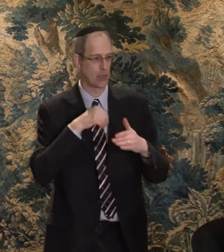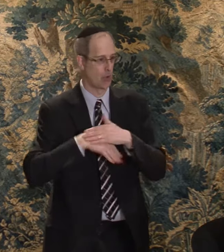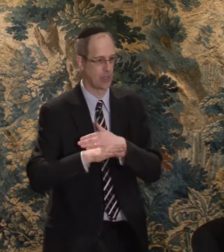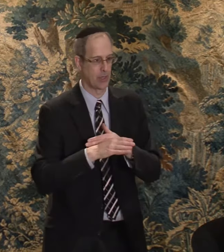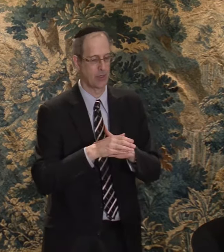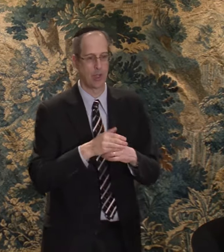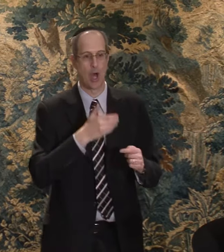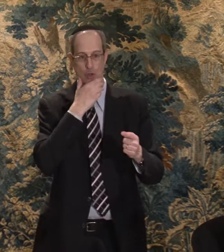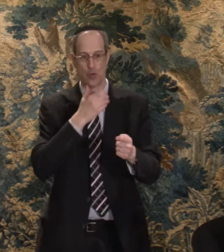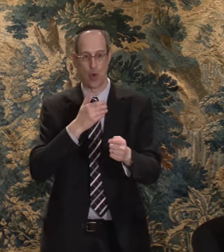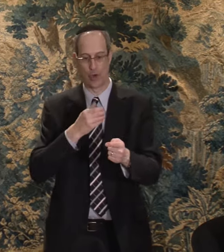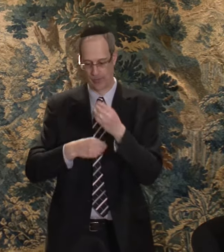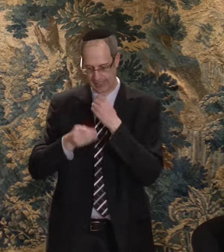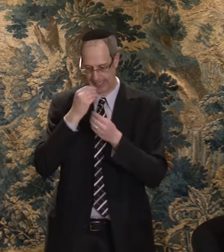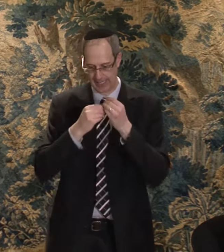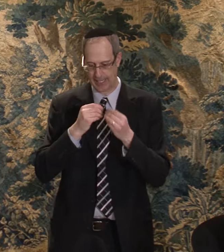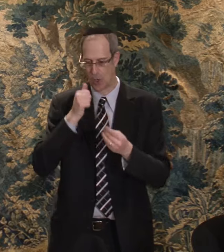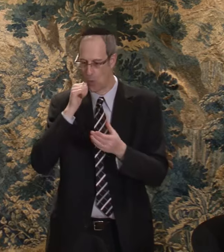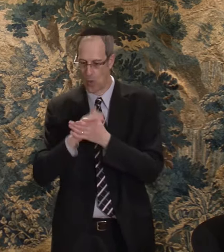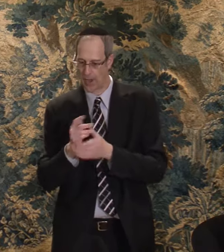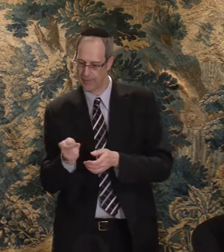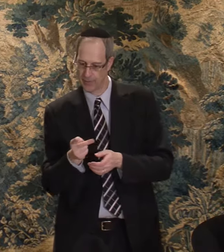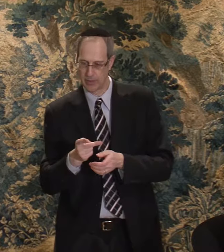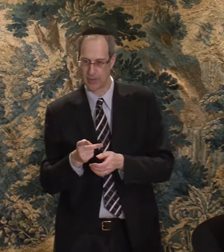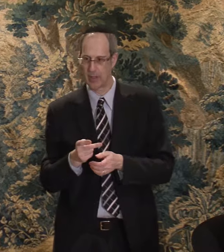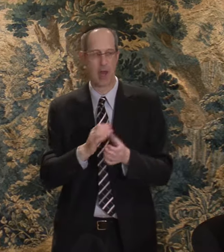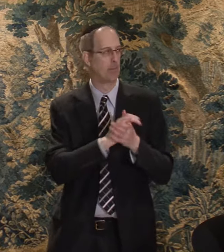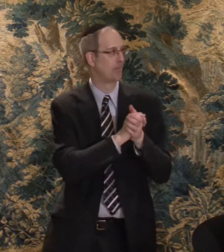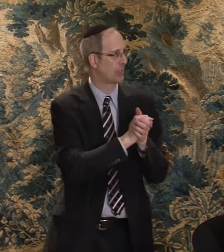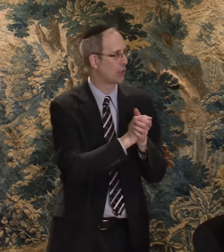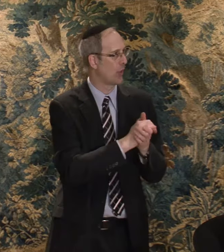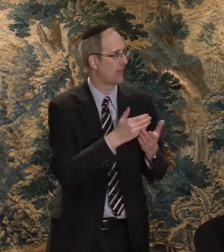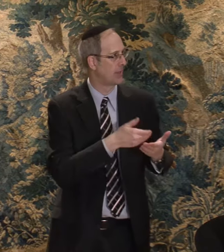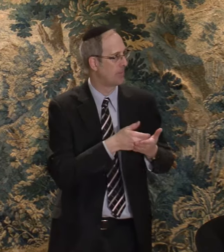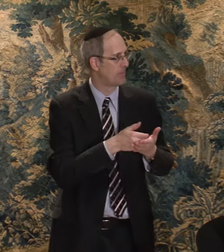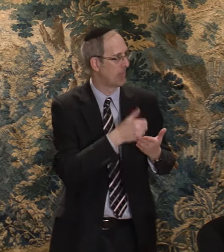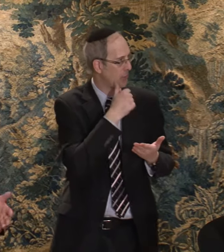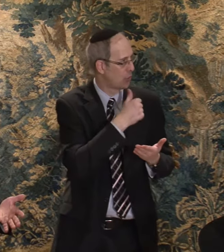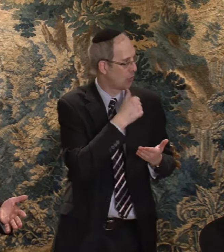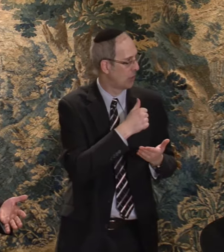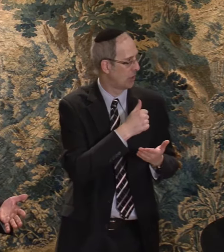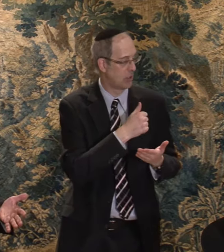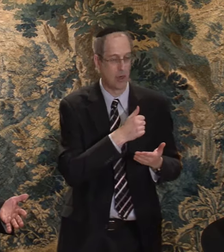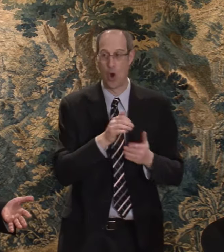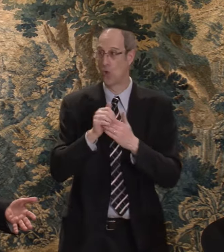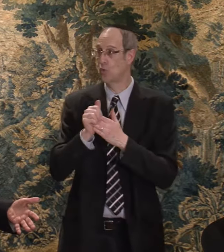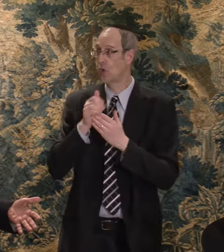happened to be eating breakfast with his wife Woodson said Oh Mazel Tov on the little girl he says Russia Shira did anybody call